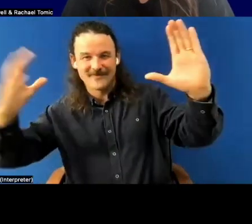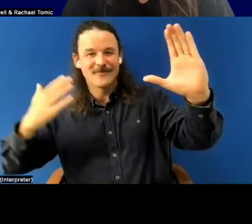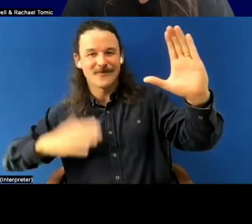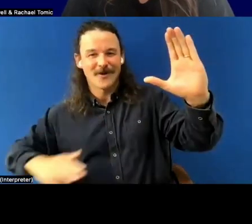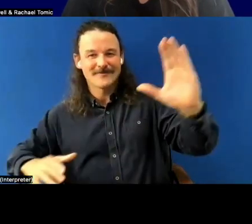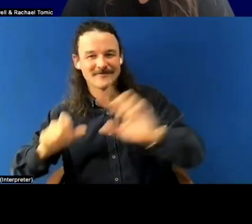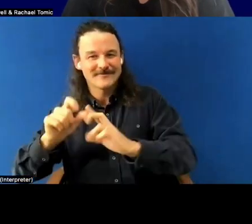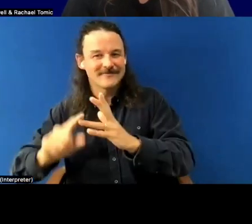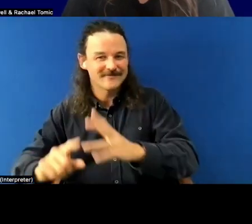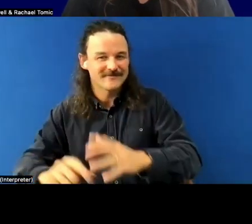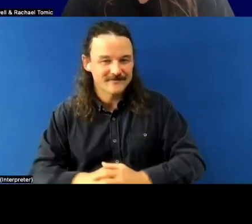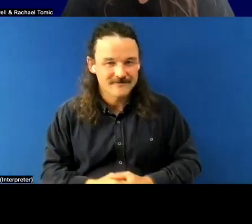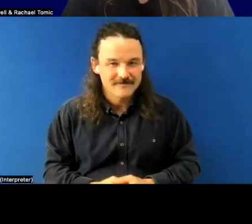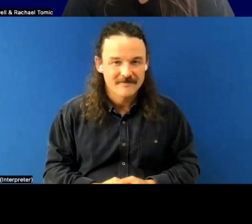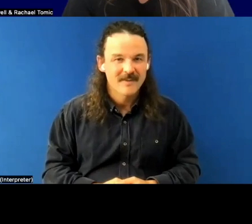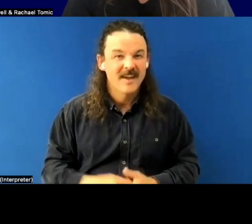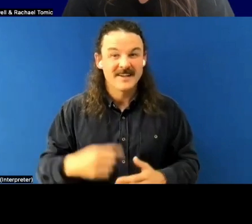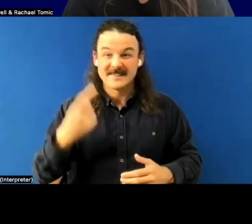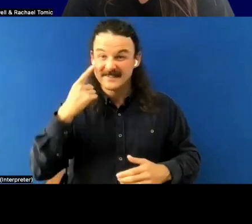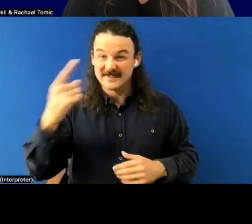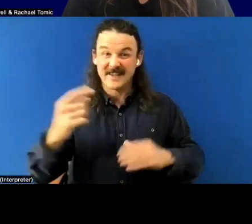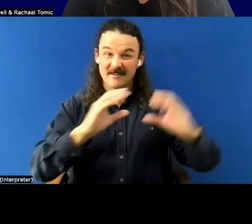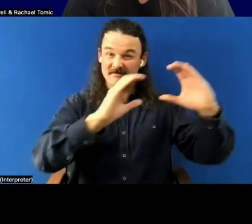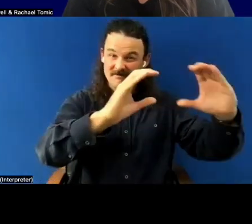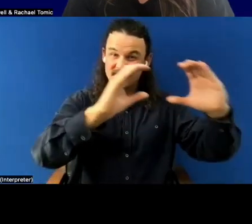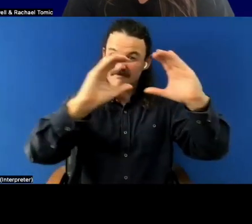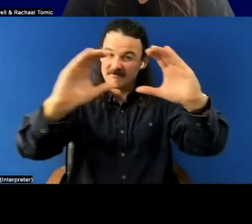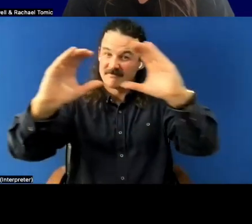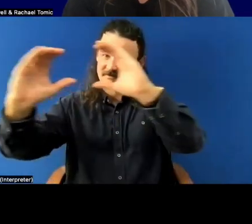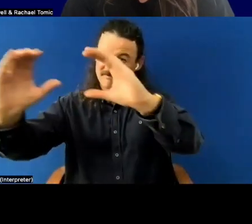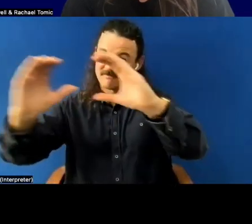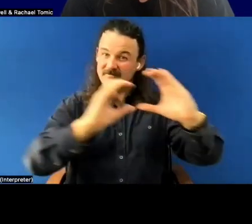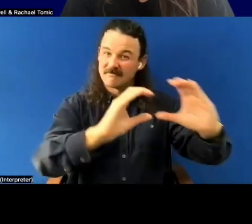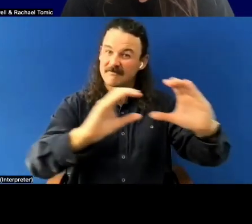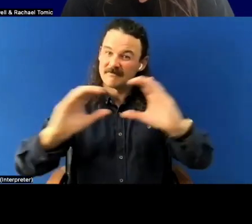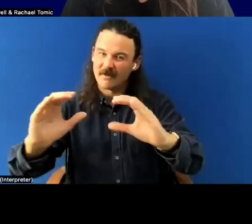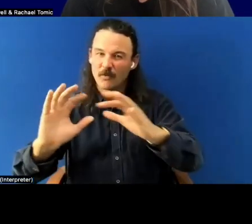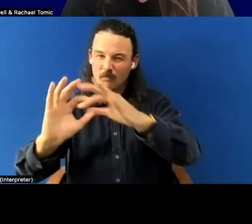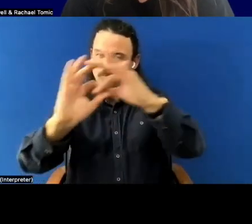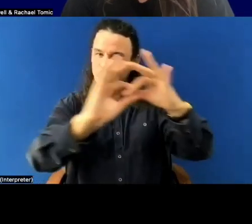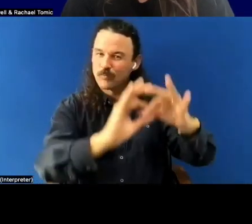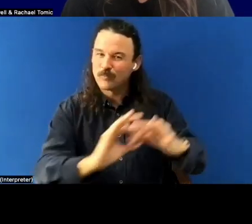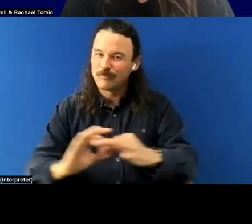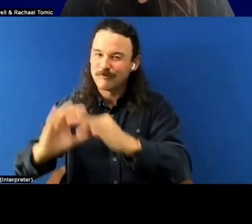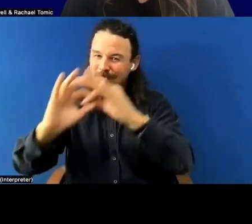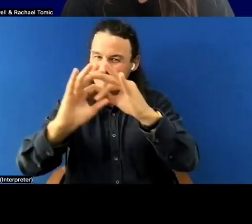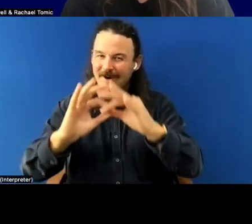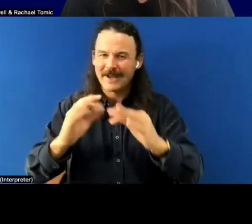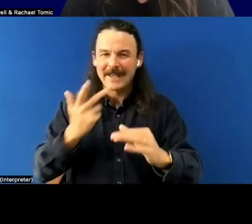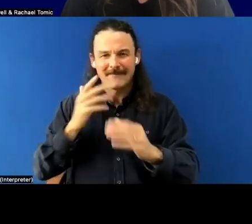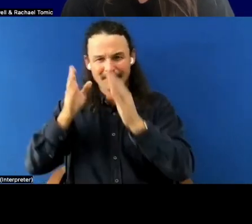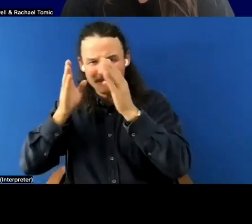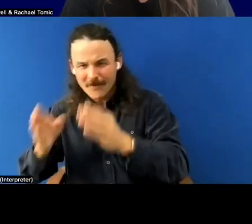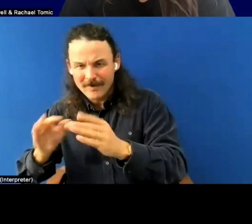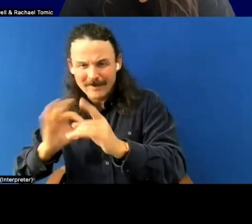are interrelated and focusing on a domain such as friends can lead to improvements in other domains.